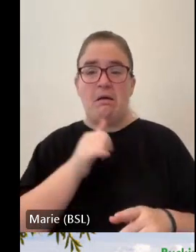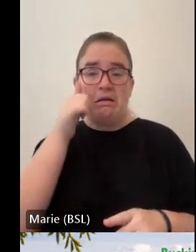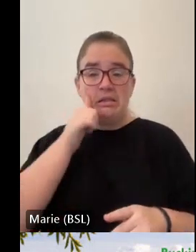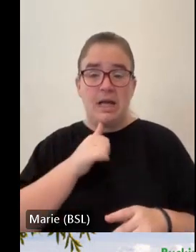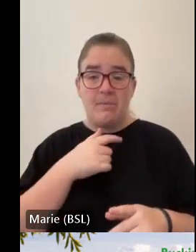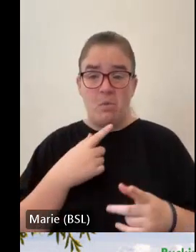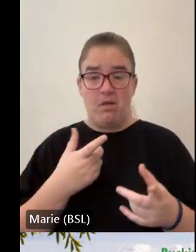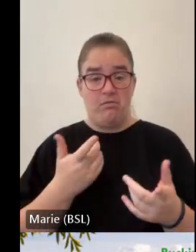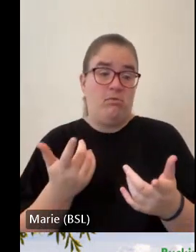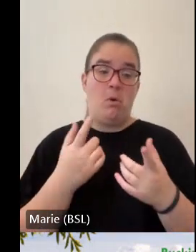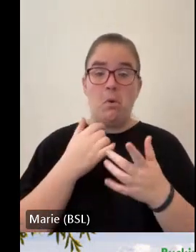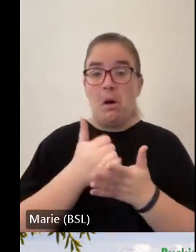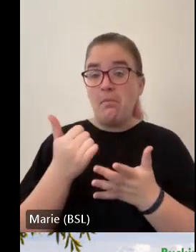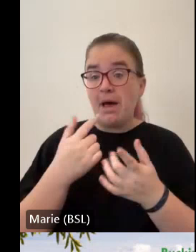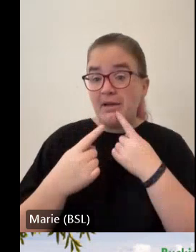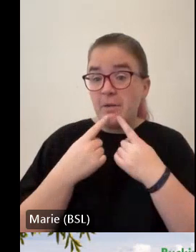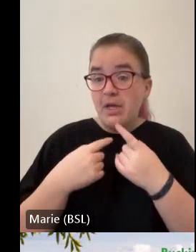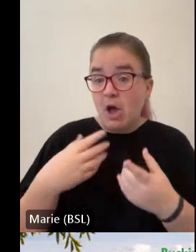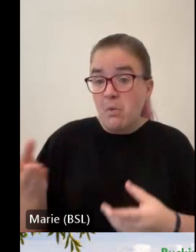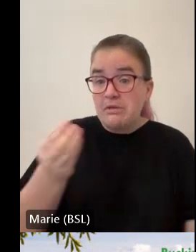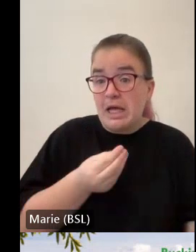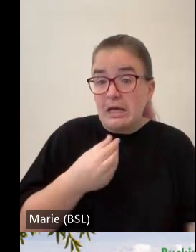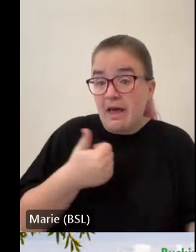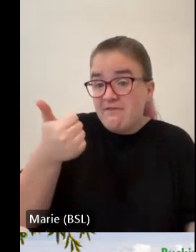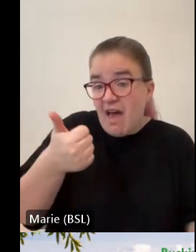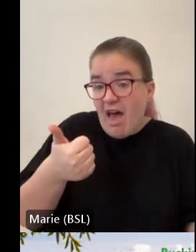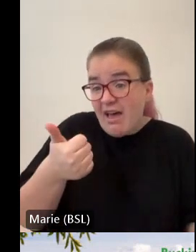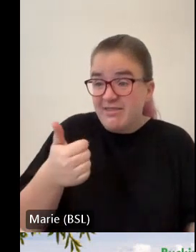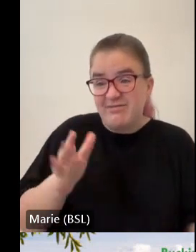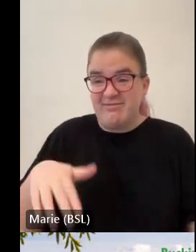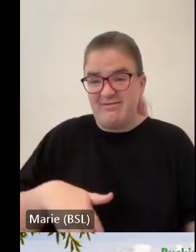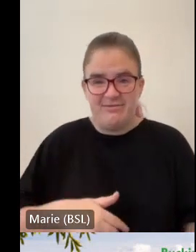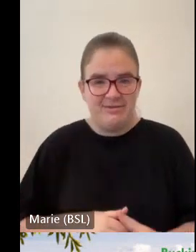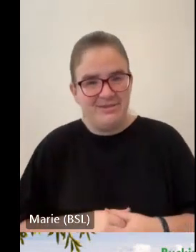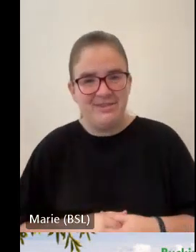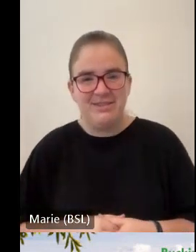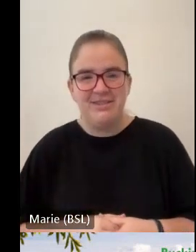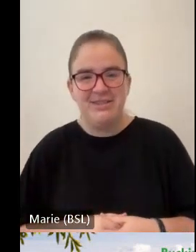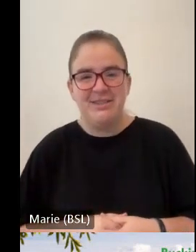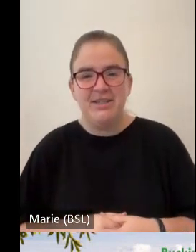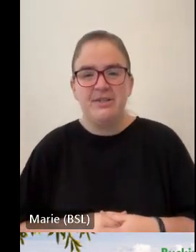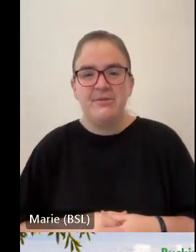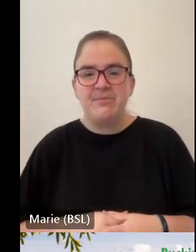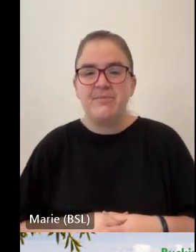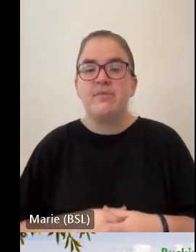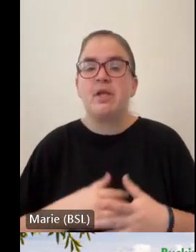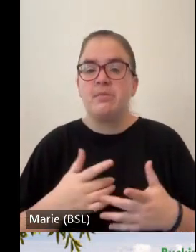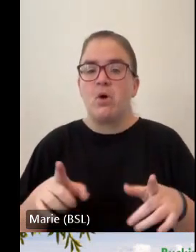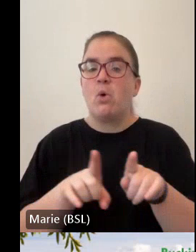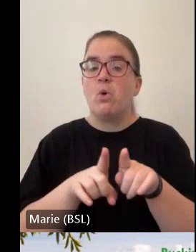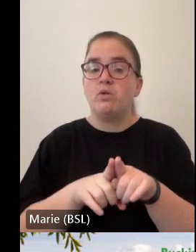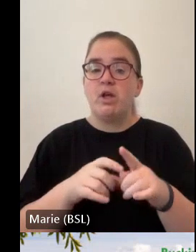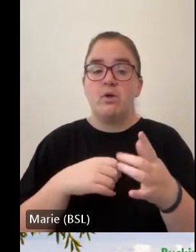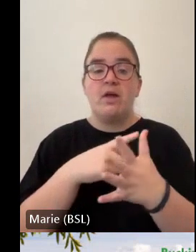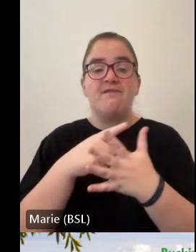take your bank details on your card, they're not fussy. OK, umm and also the take five hands there as well to just